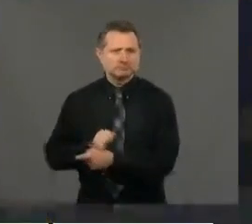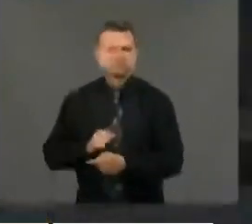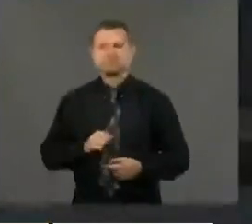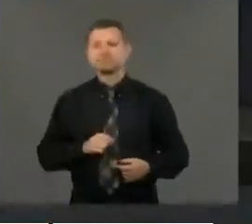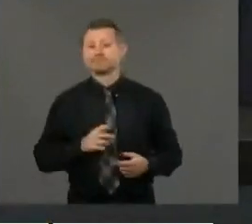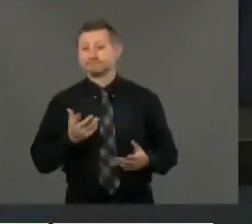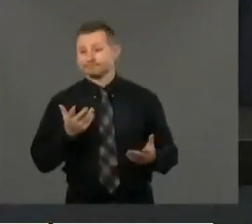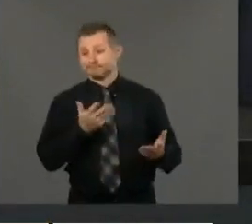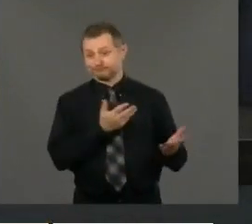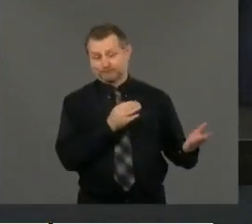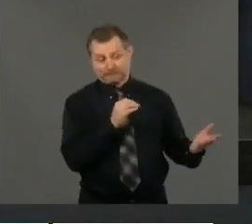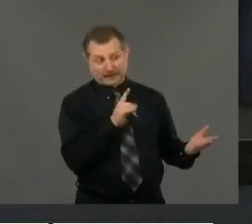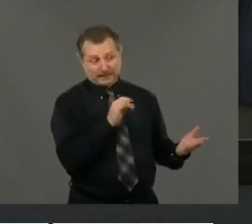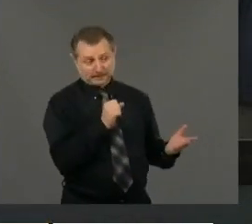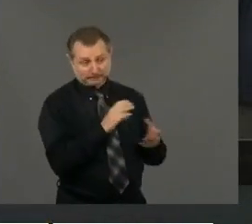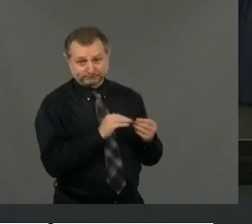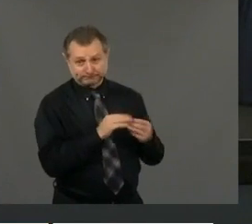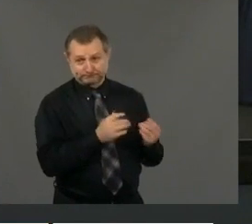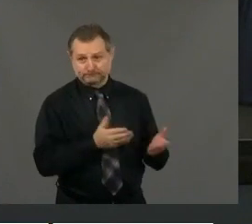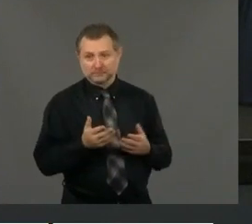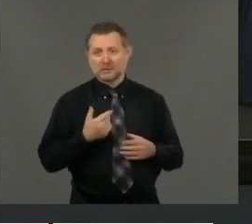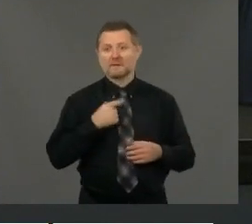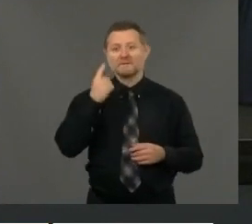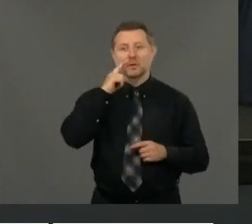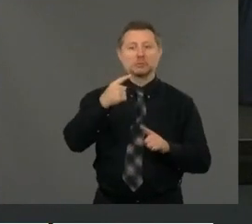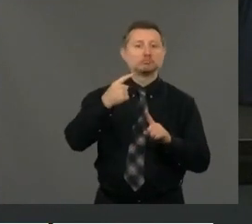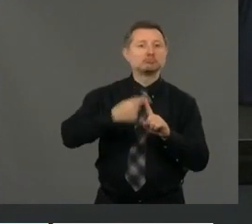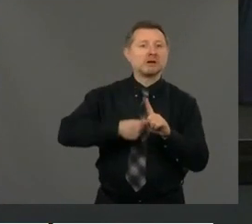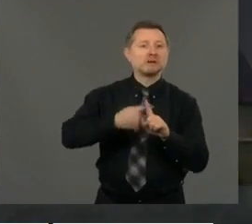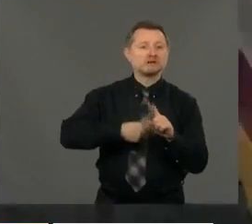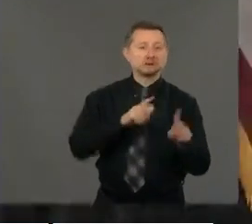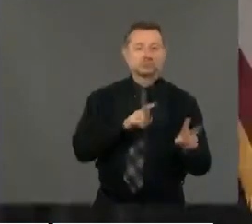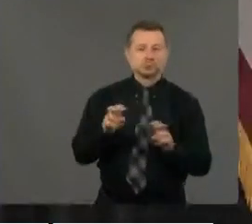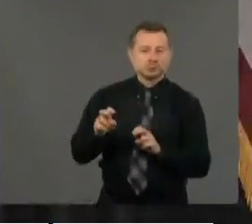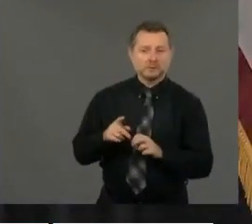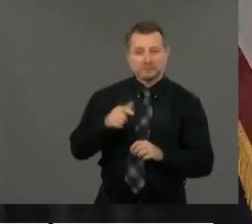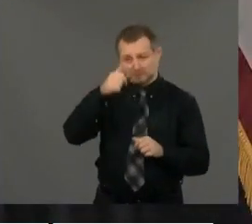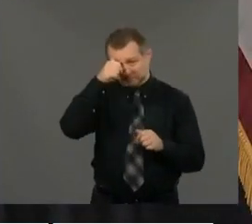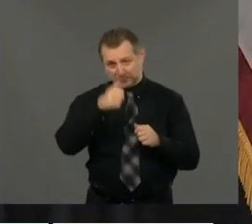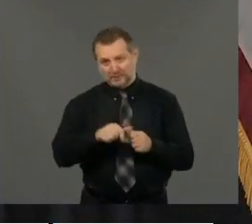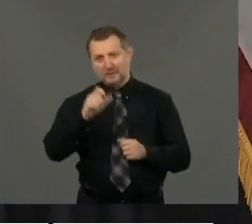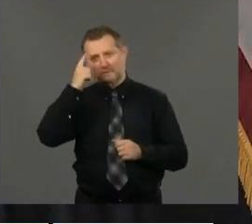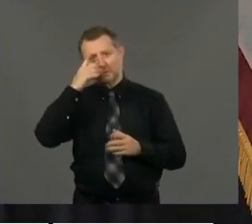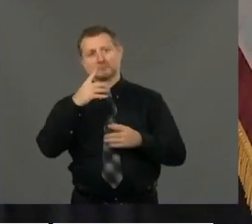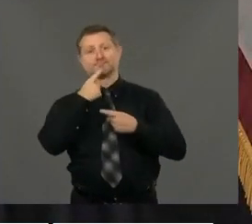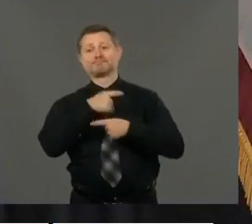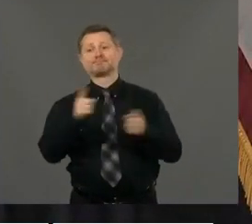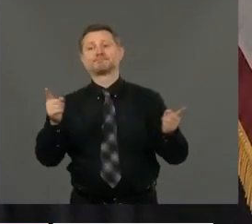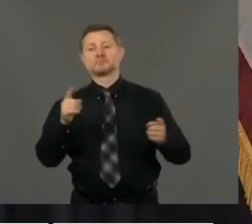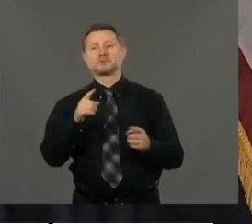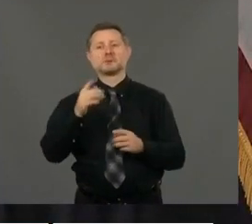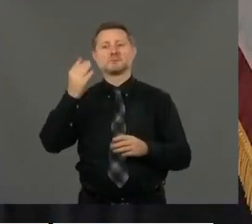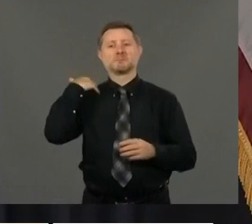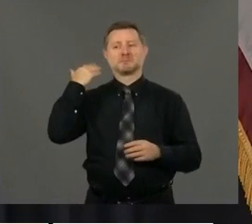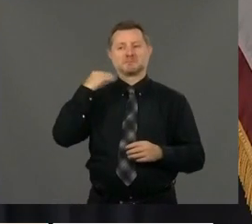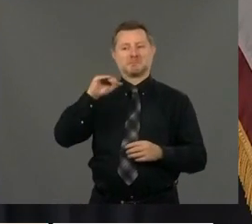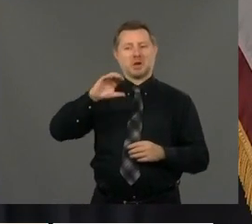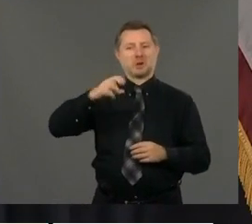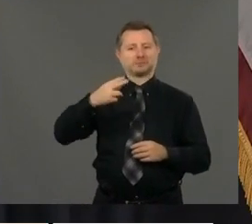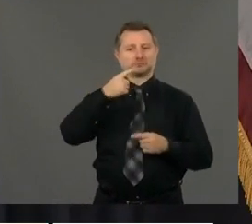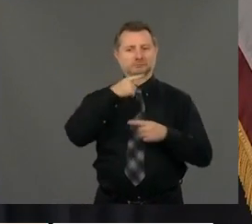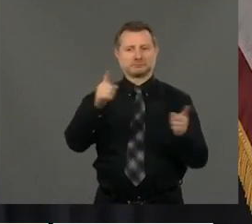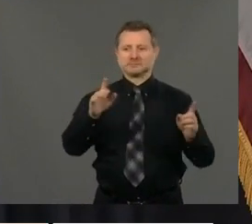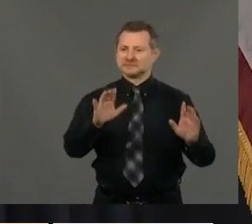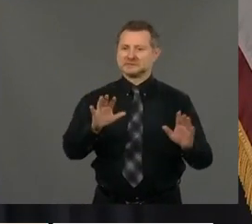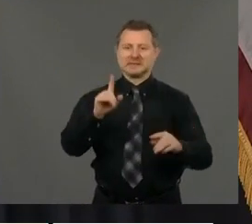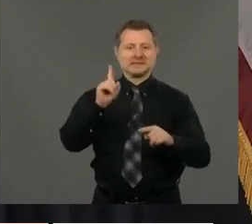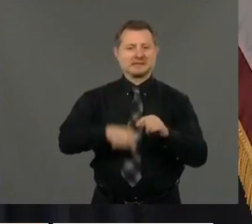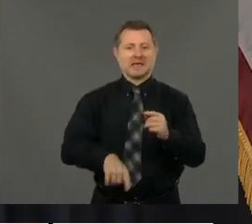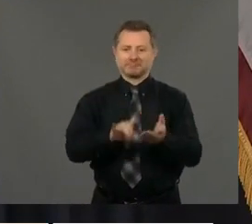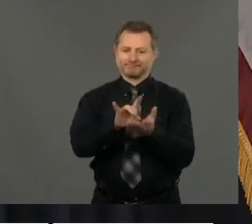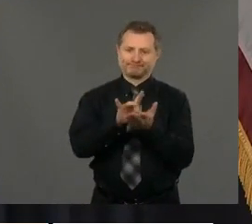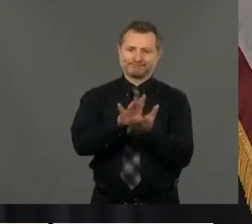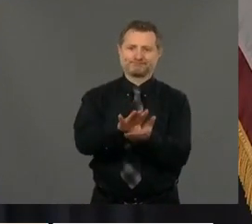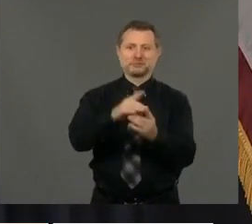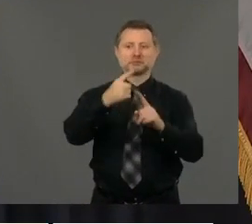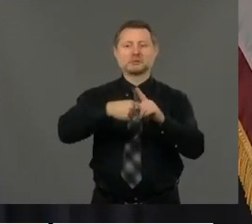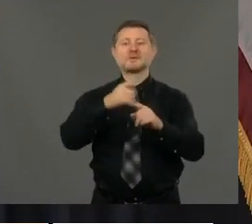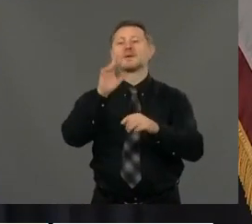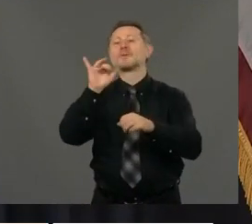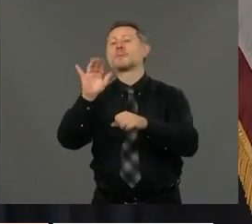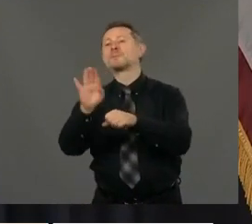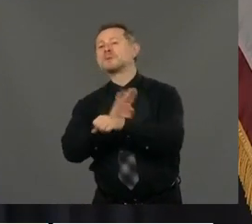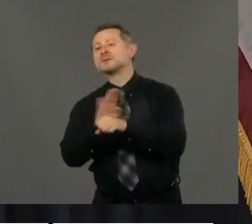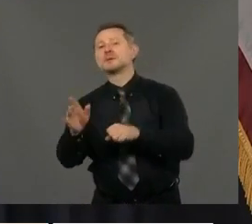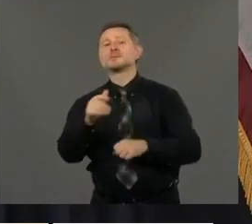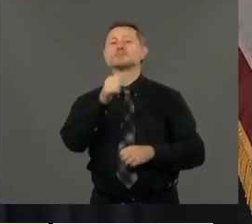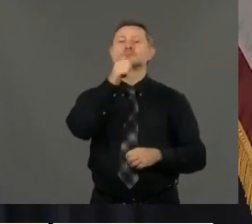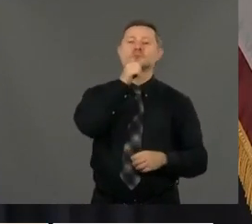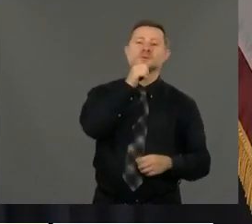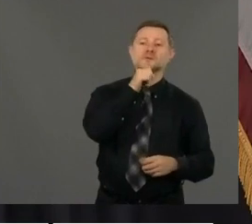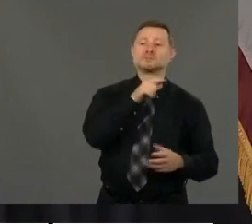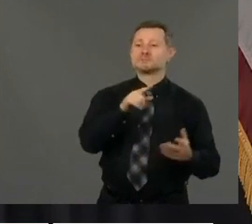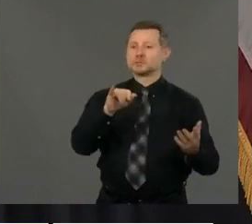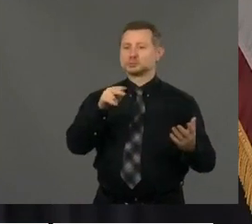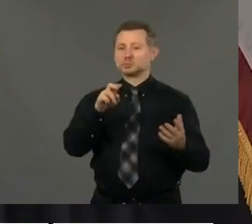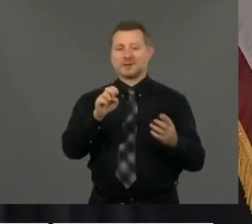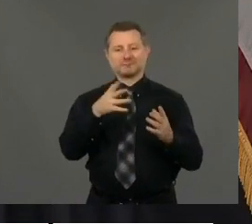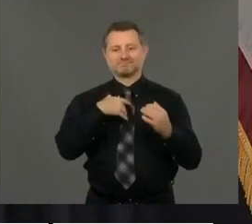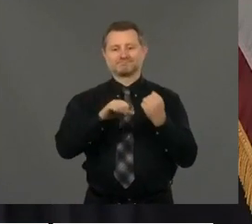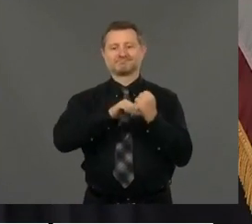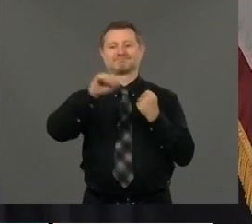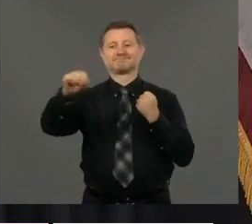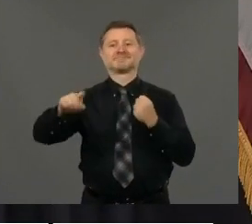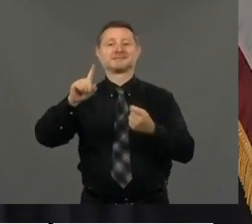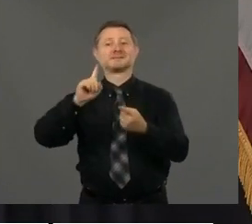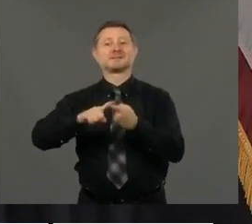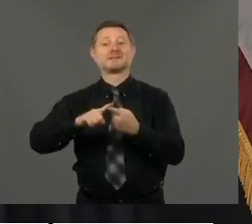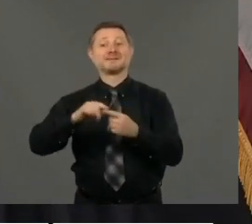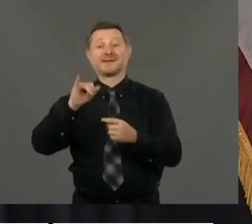CRIMES HAVE BEEN MORE DRUG-